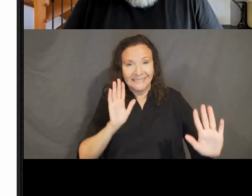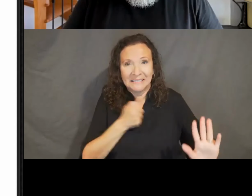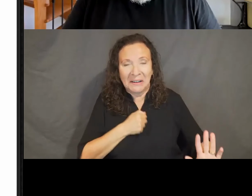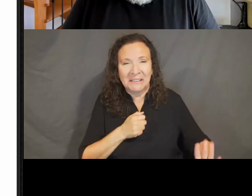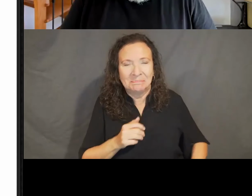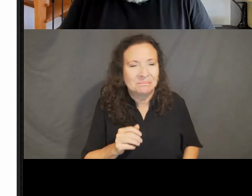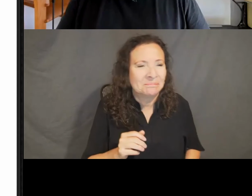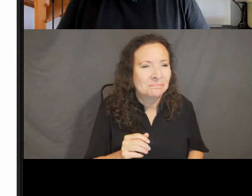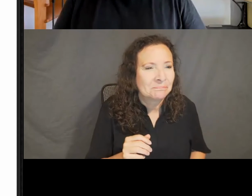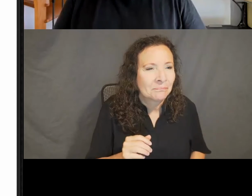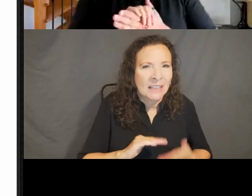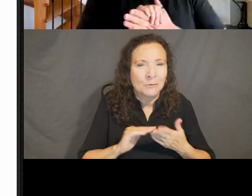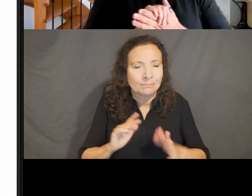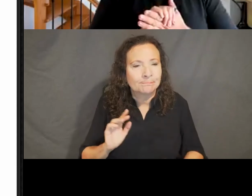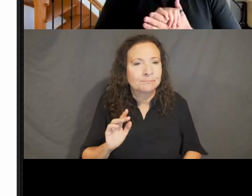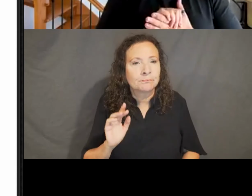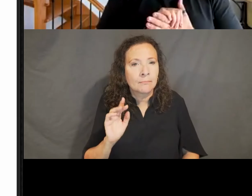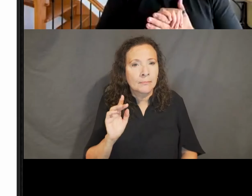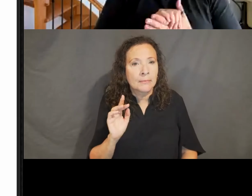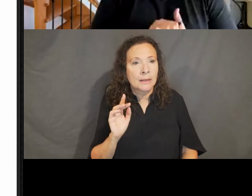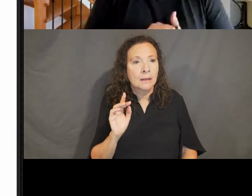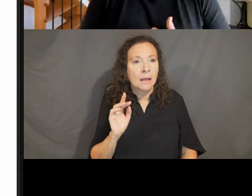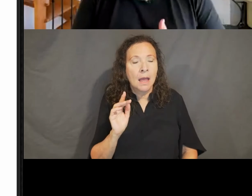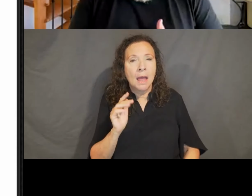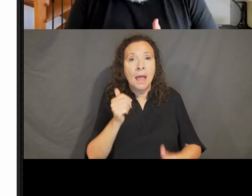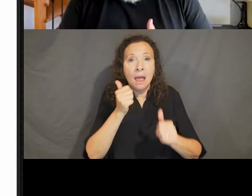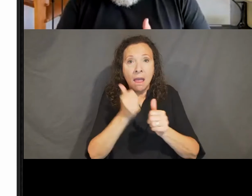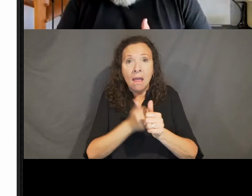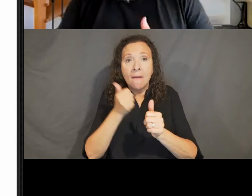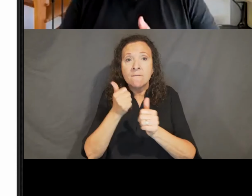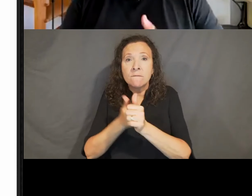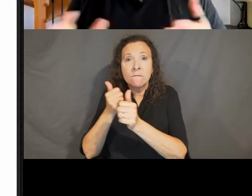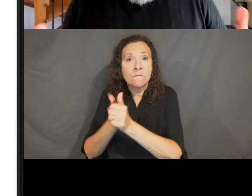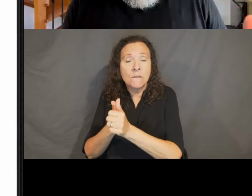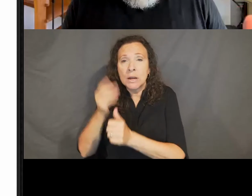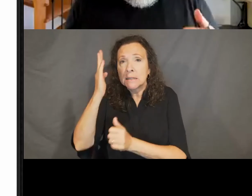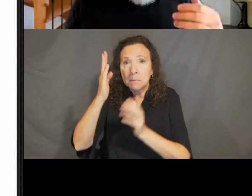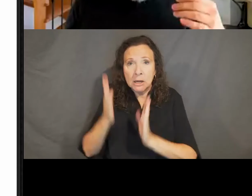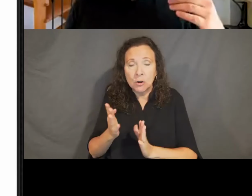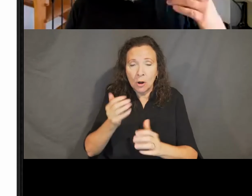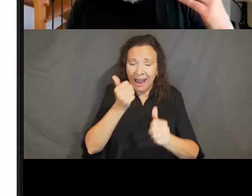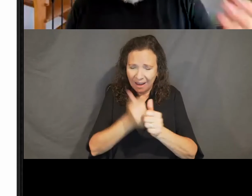What I found out is that every speaker out there, every one of us that presented in front